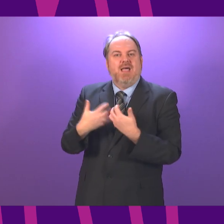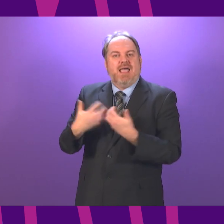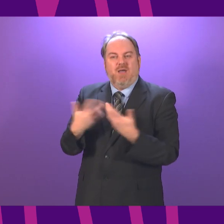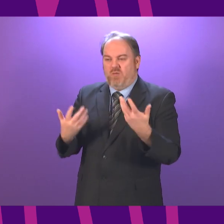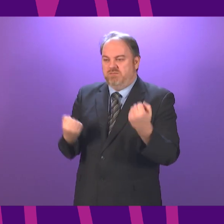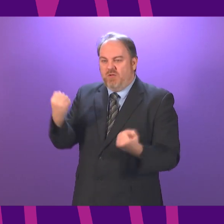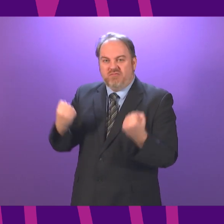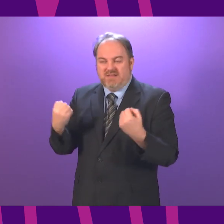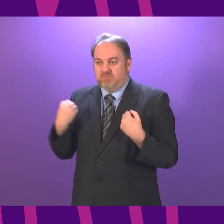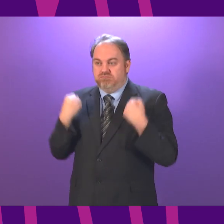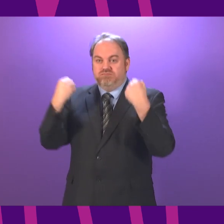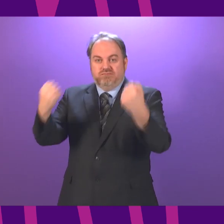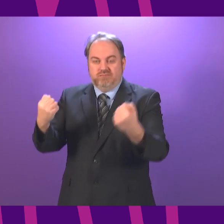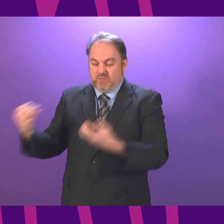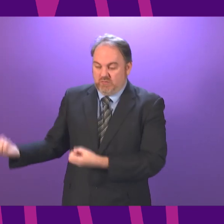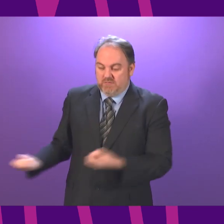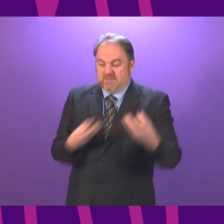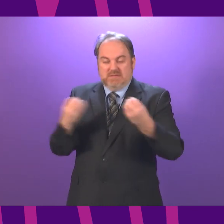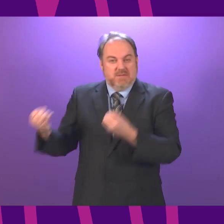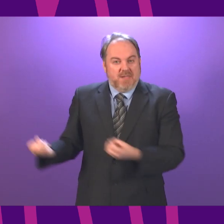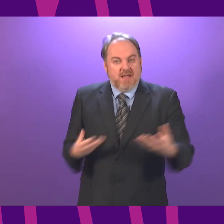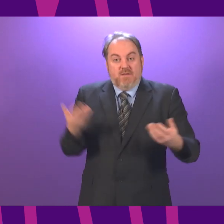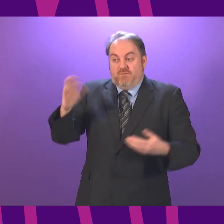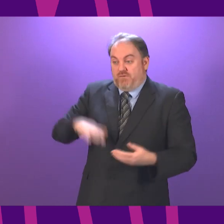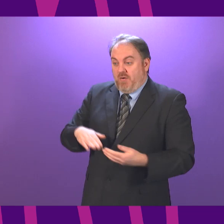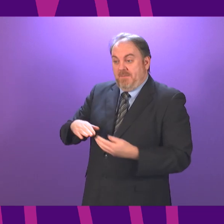to make sure that the vaccine gets from the manufacturers to the arms of people across